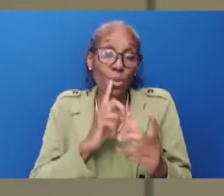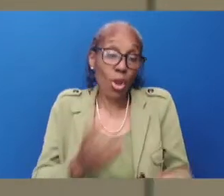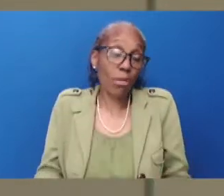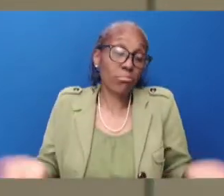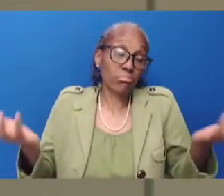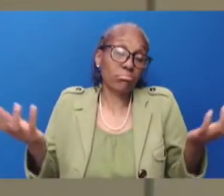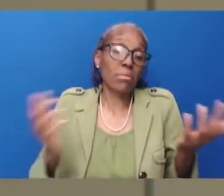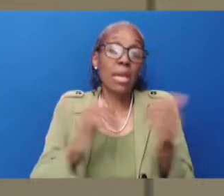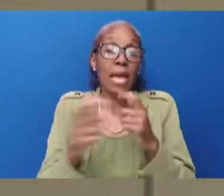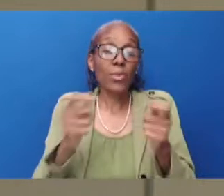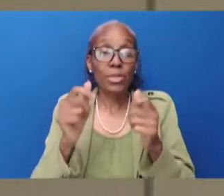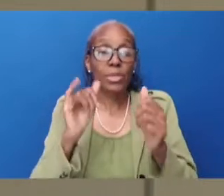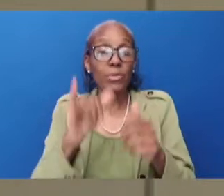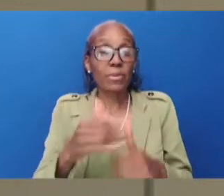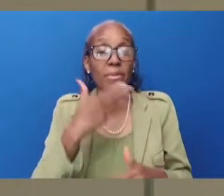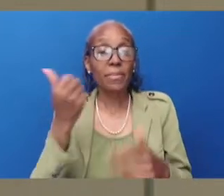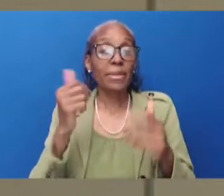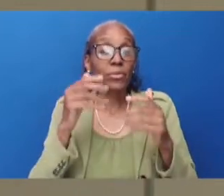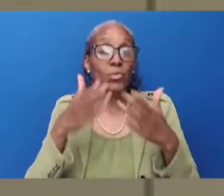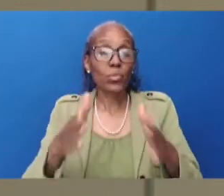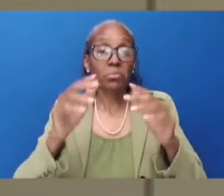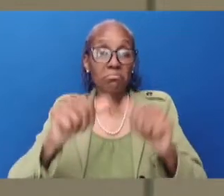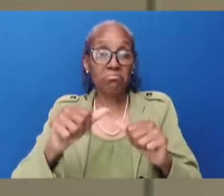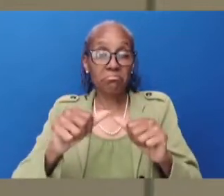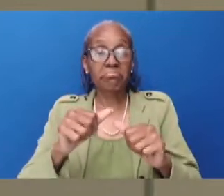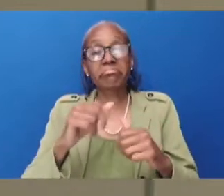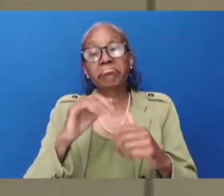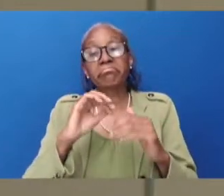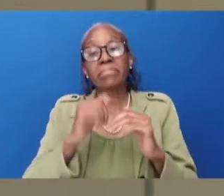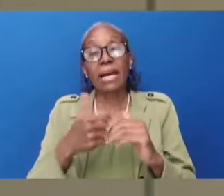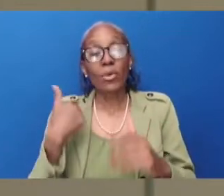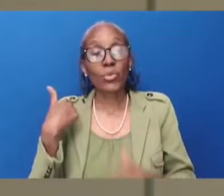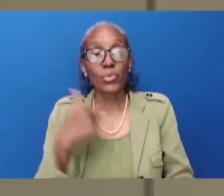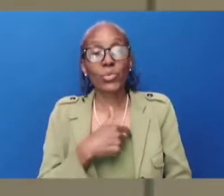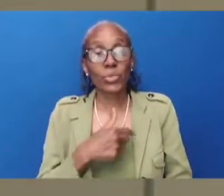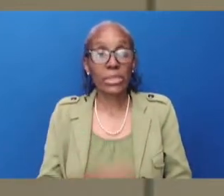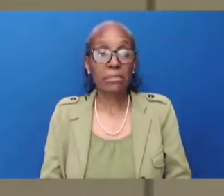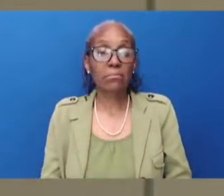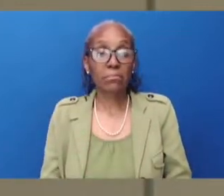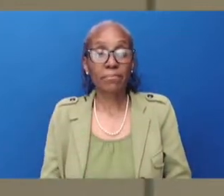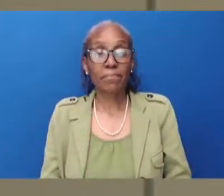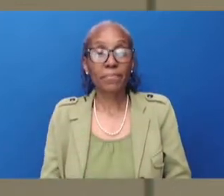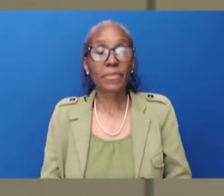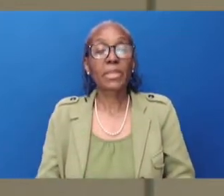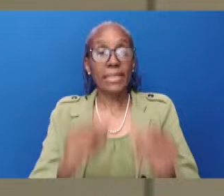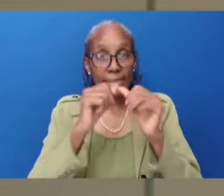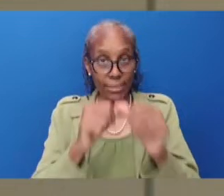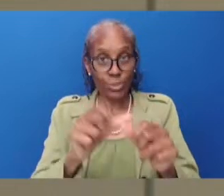JUST CAN'T SAY MUCH MORE, THIS IS WHERE WE ARE.